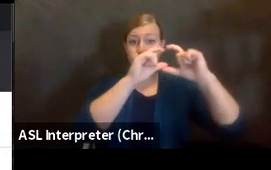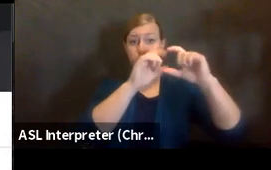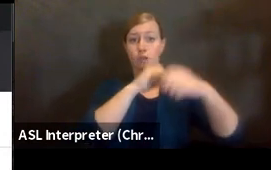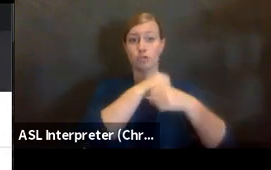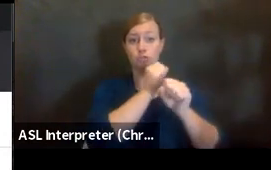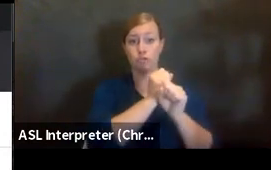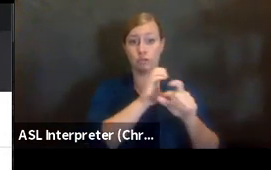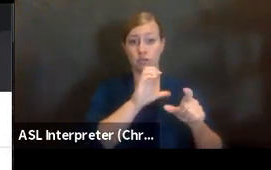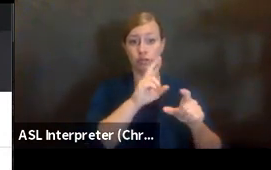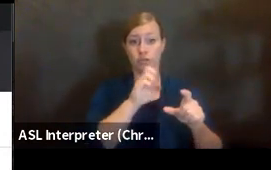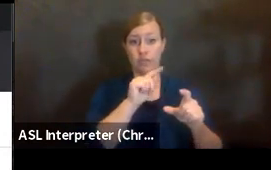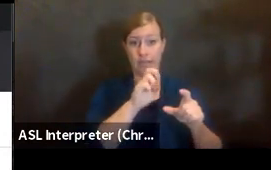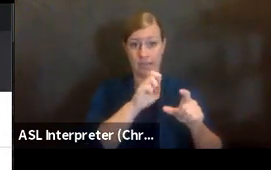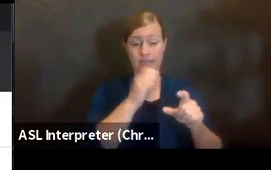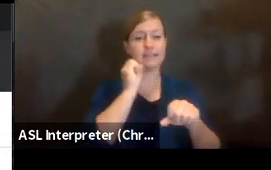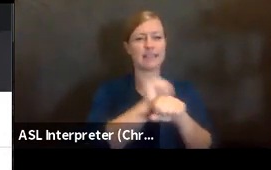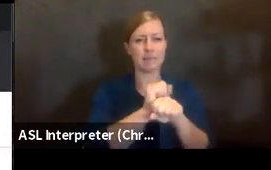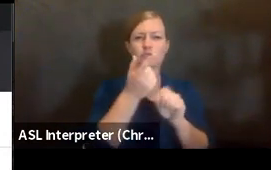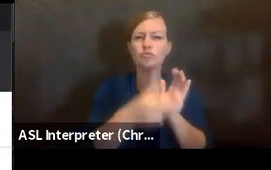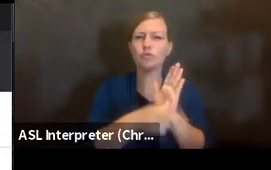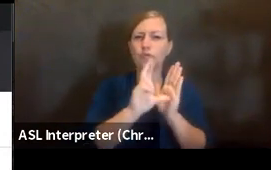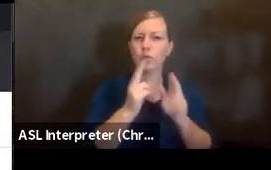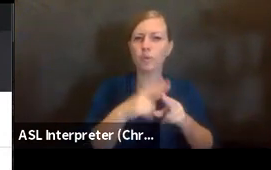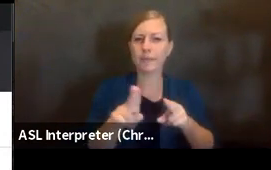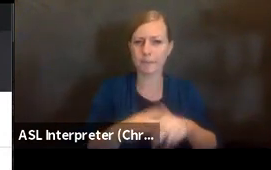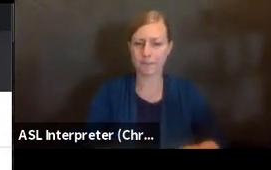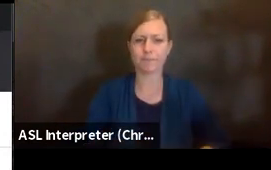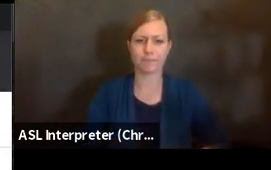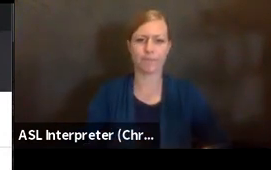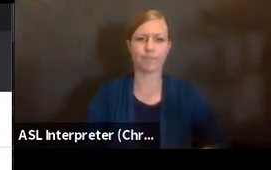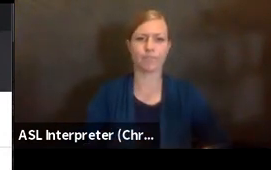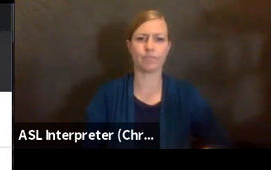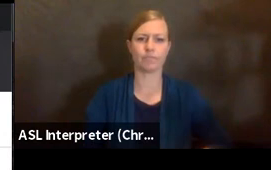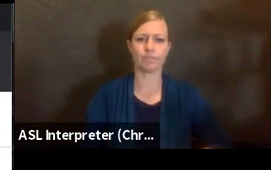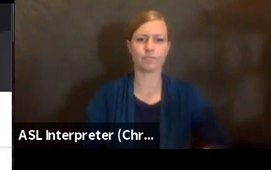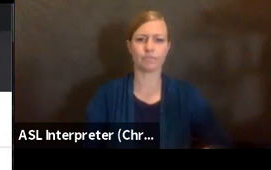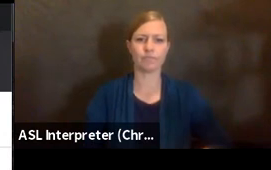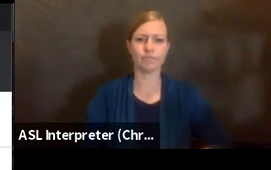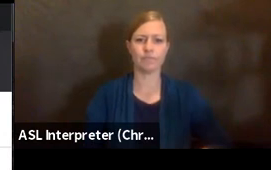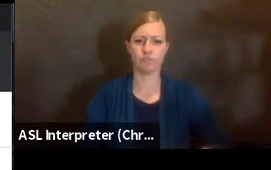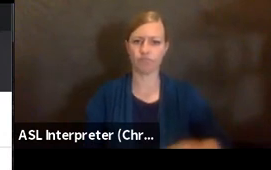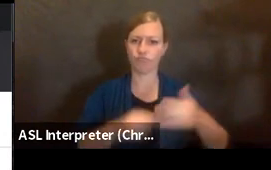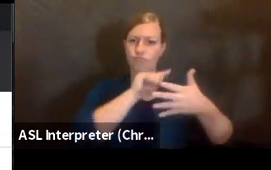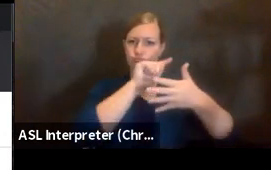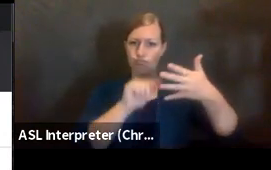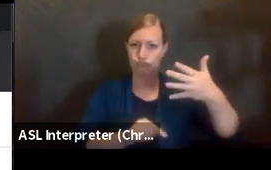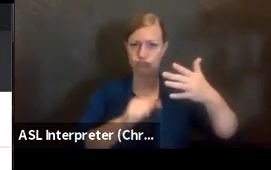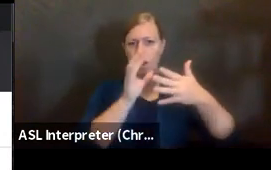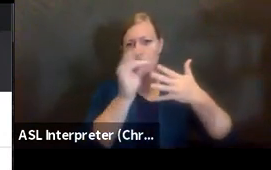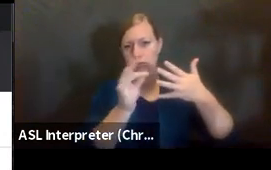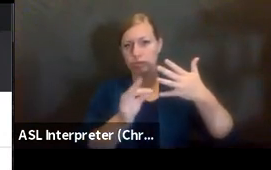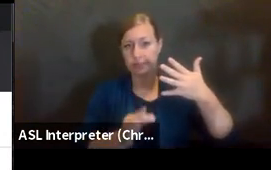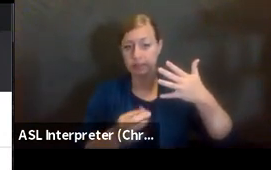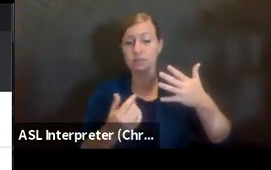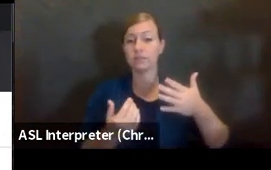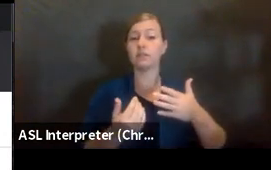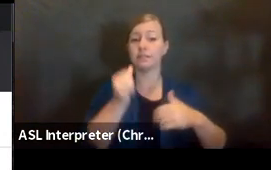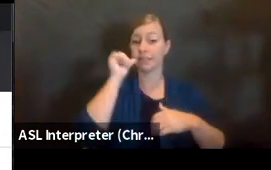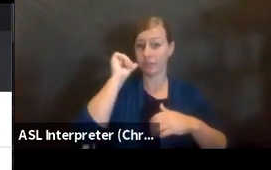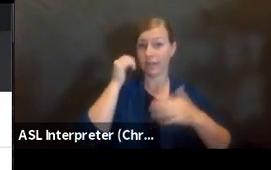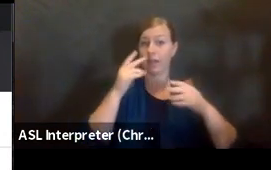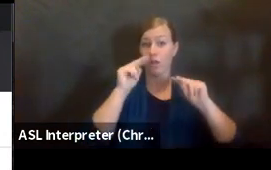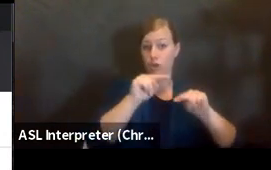Katherine Livick - ESD 112: an assignment. Just to go over that really quickly again. I have all my different options here and we looked at the assignment, and the question yesterday.